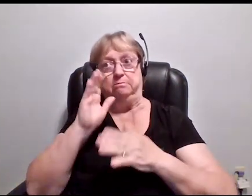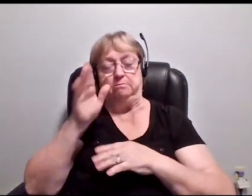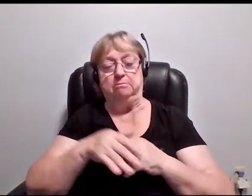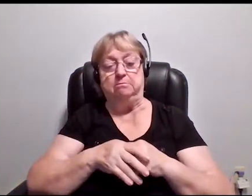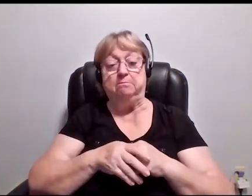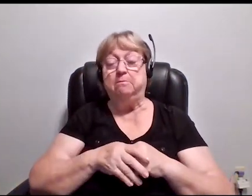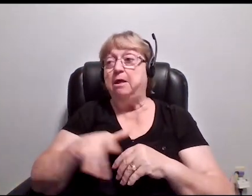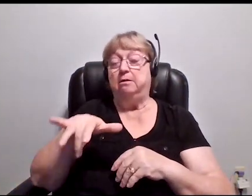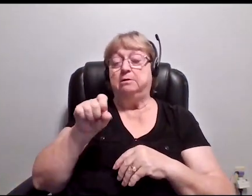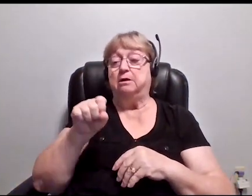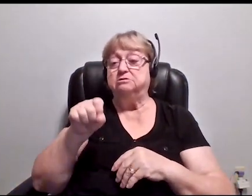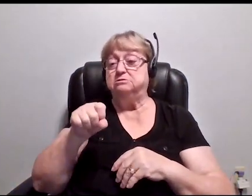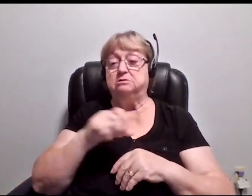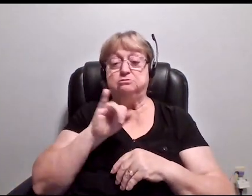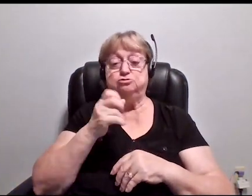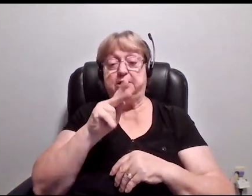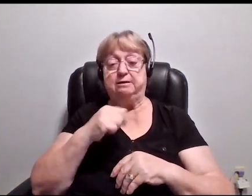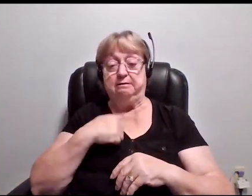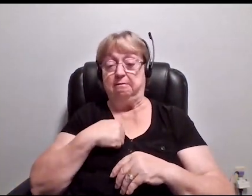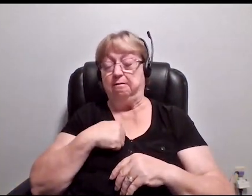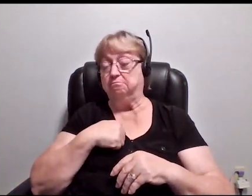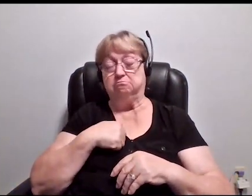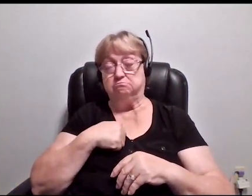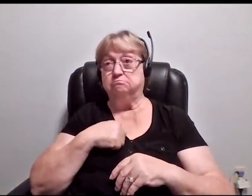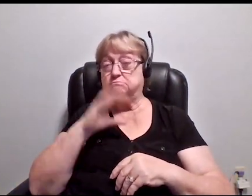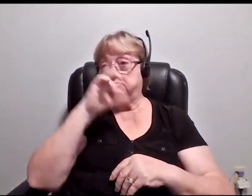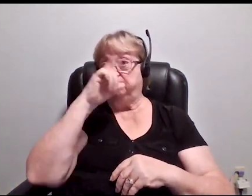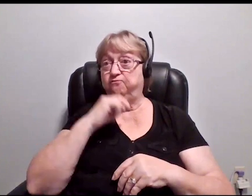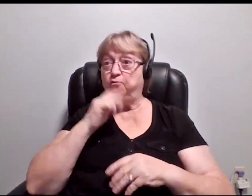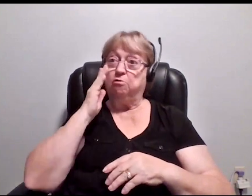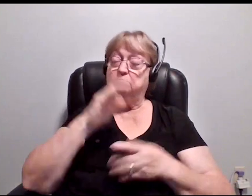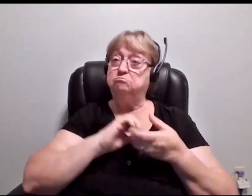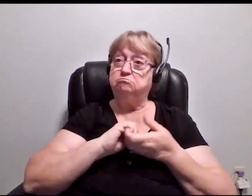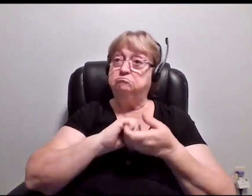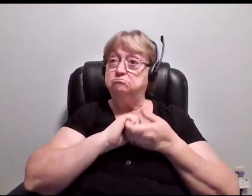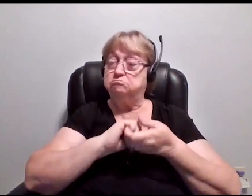Then, yes, Jackie and I are always looking for future collaborators and I think we did